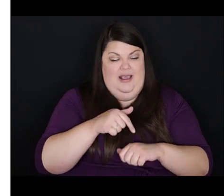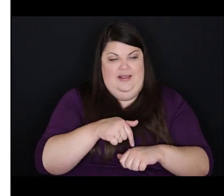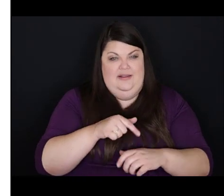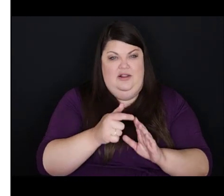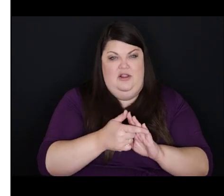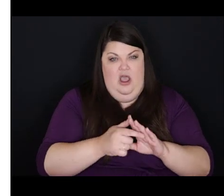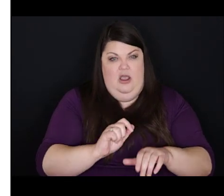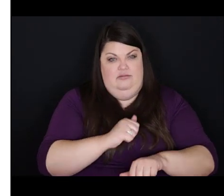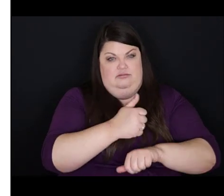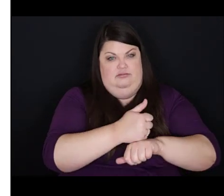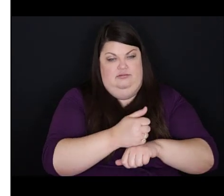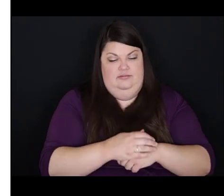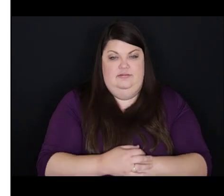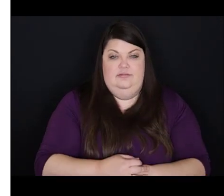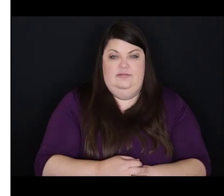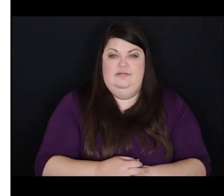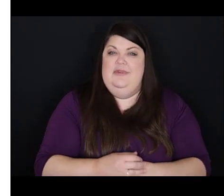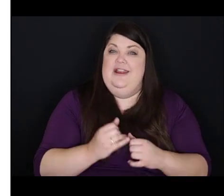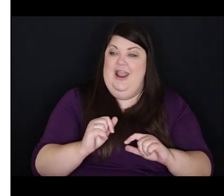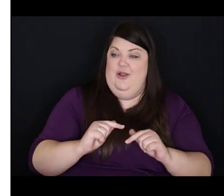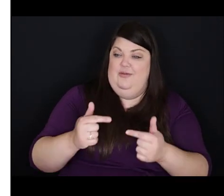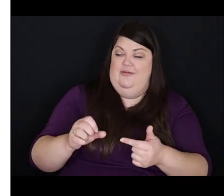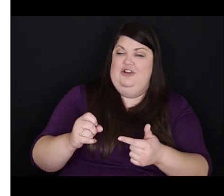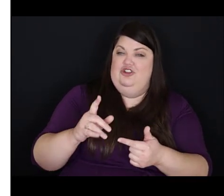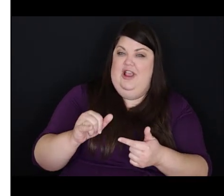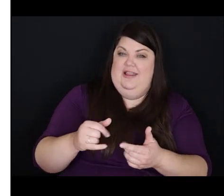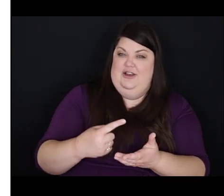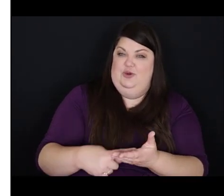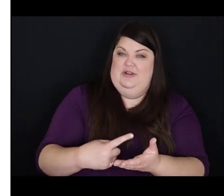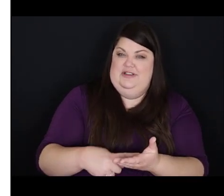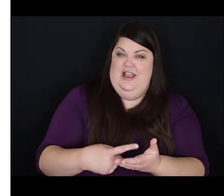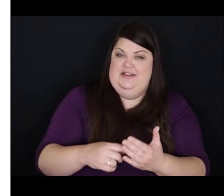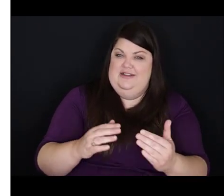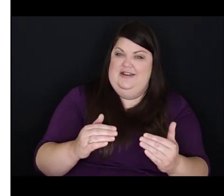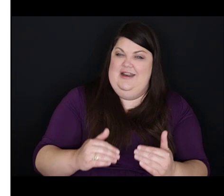I will now hand things back to Shelley to discuss the next Description.